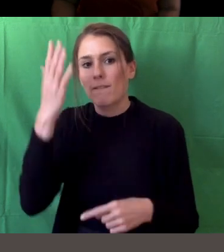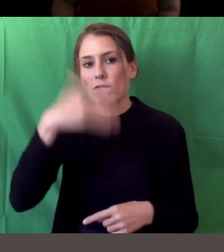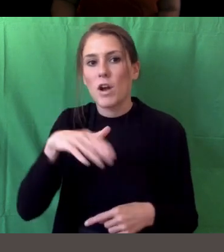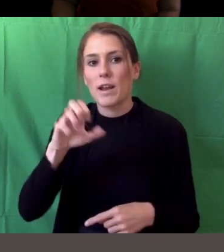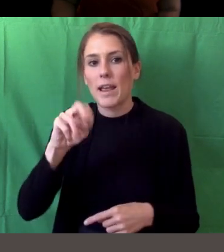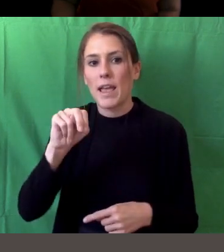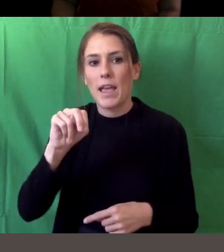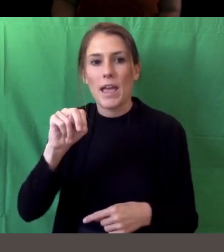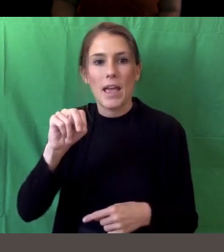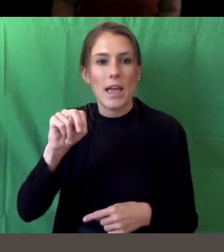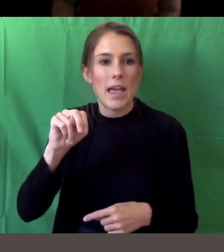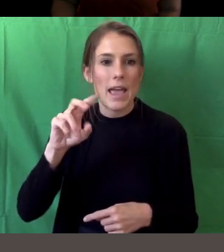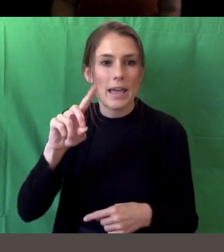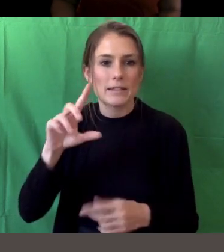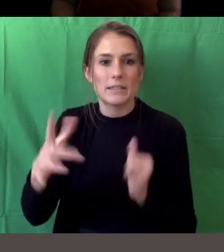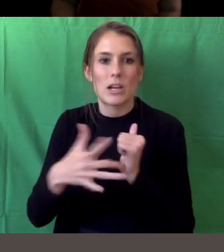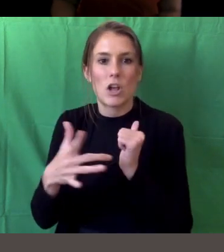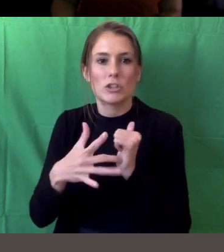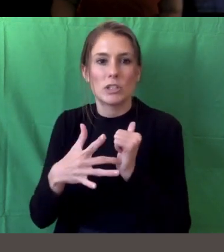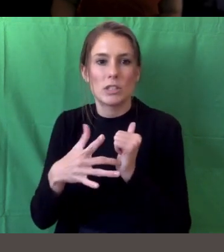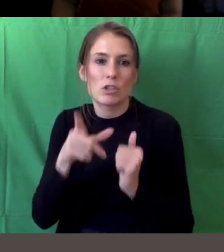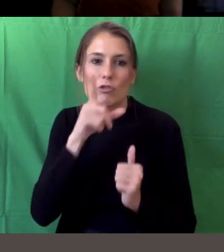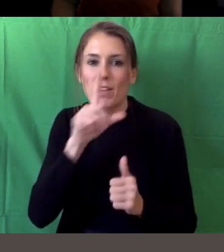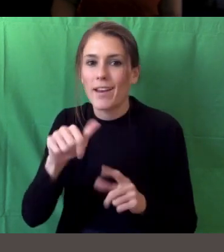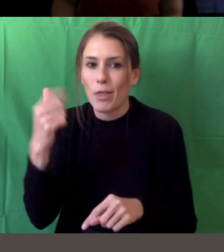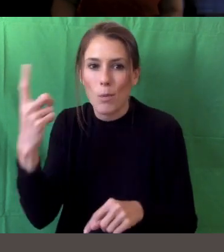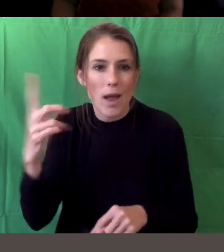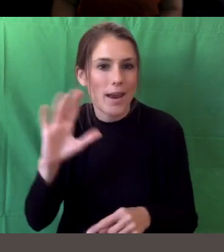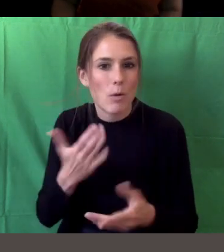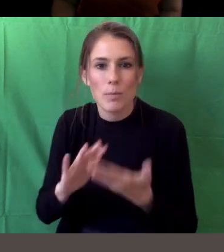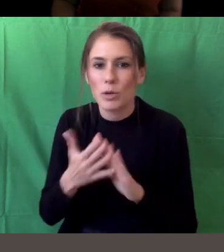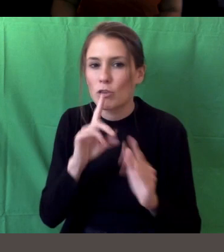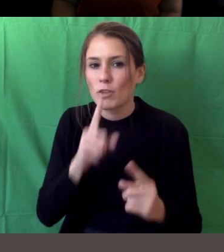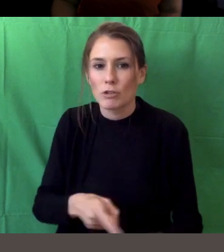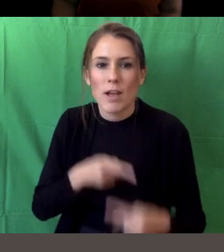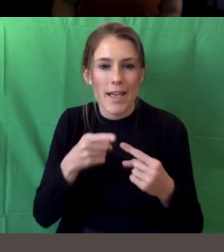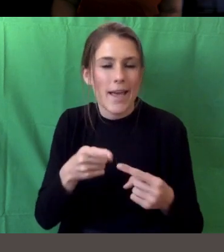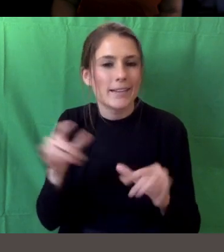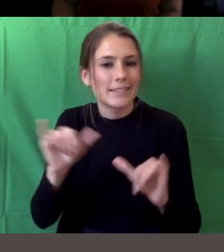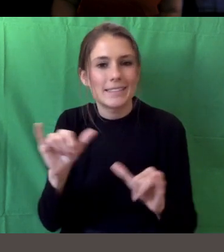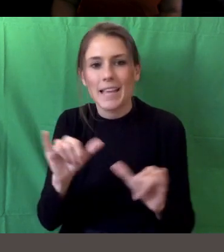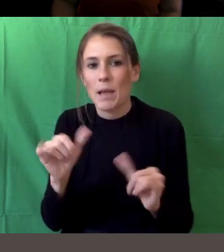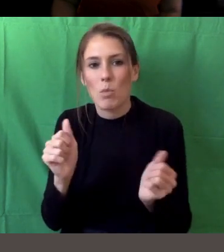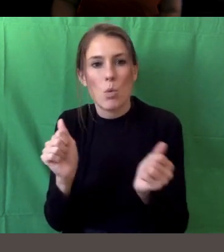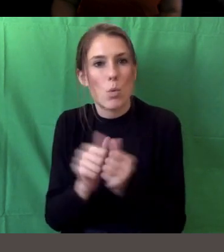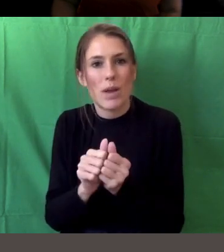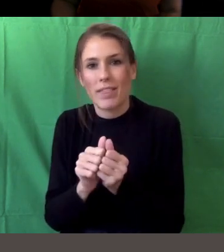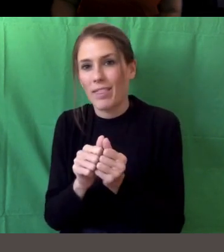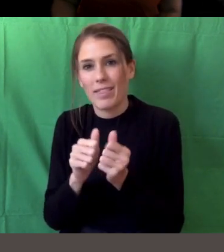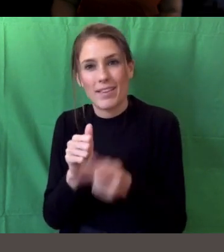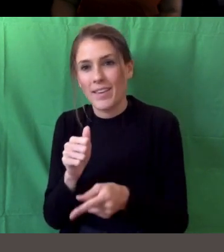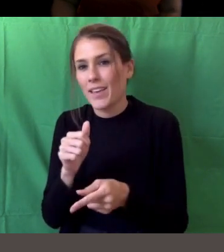And the founder says, another one, folks, our communities are really struggling. I did the same thing with Frontend Foxes.